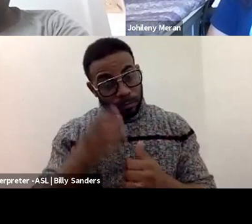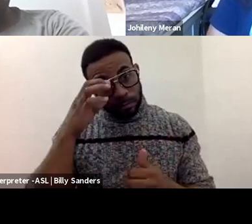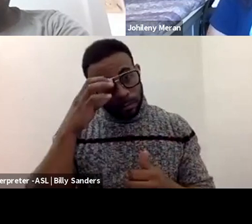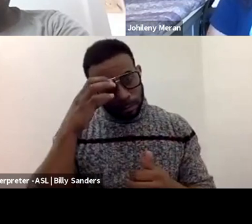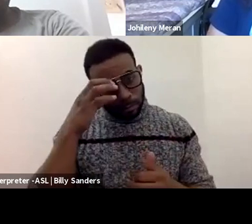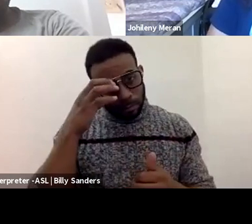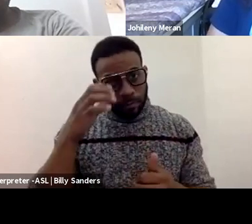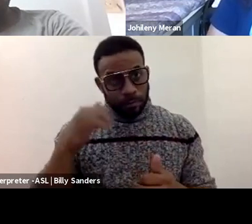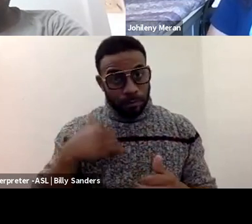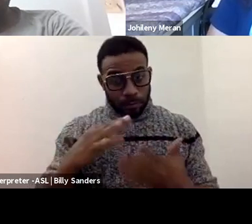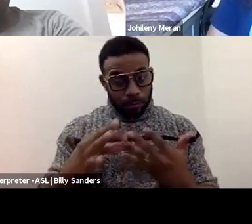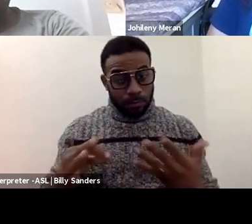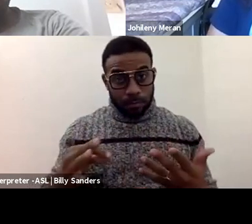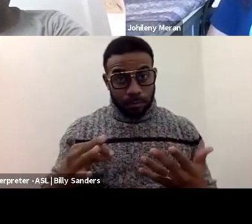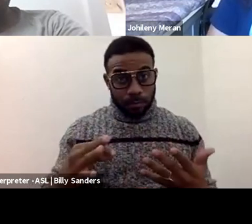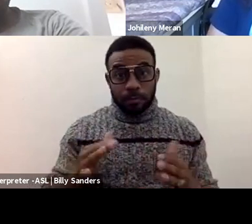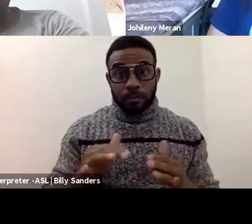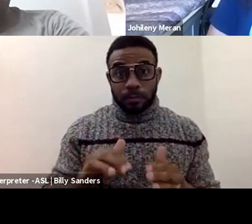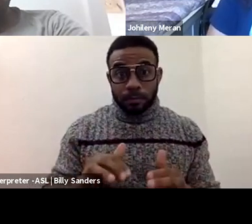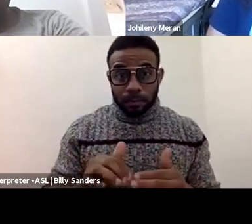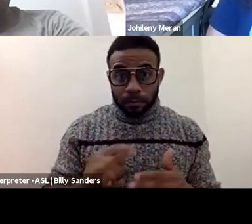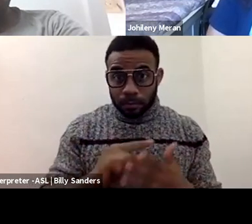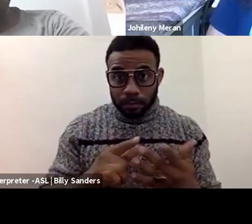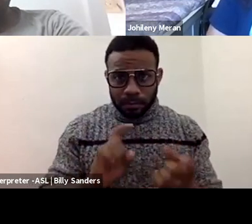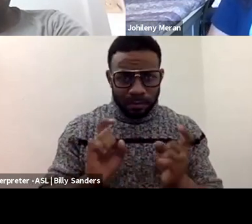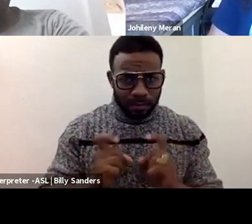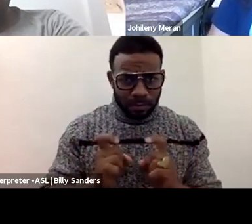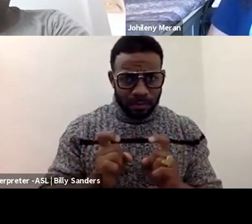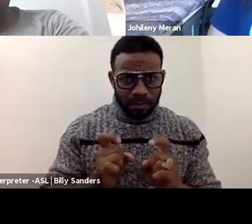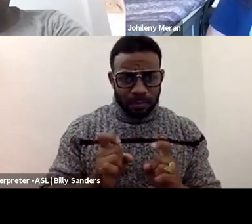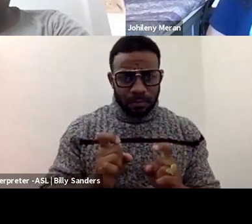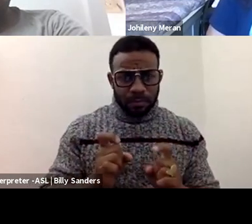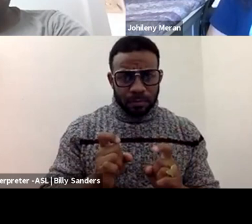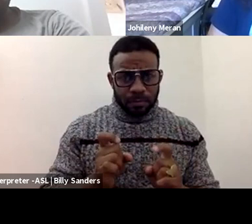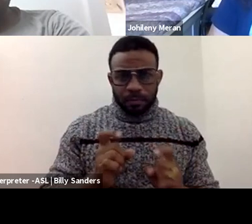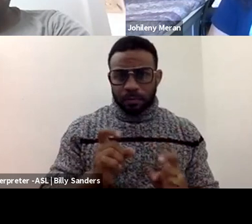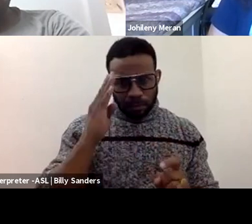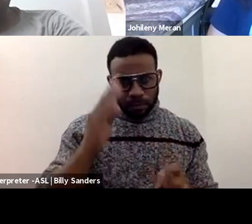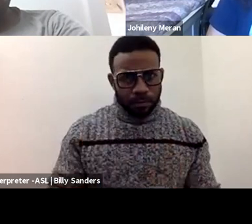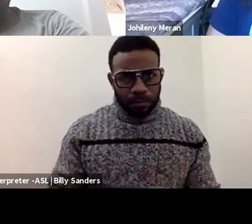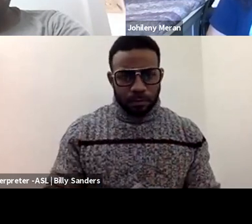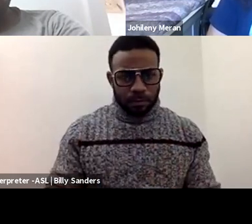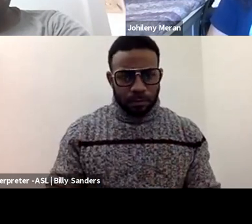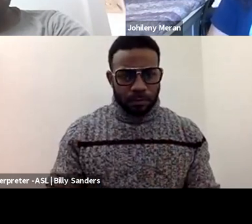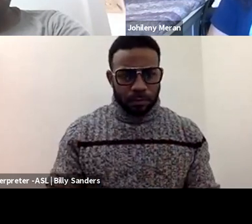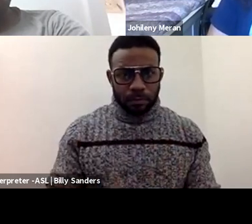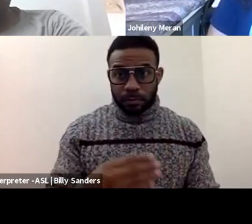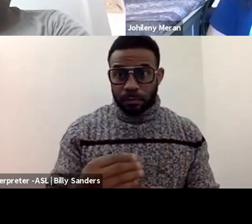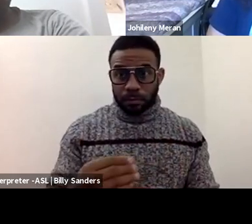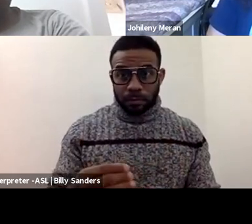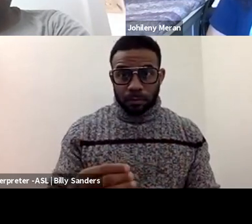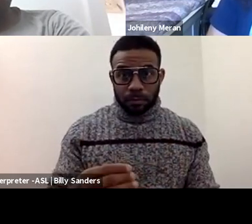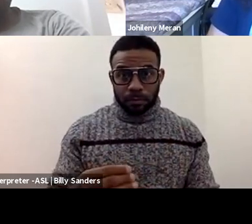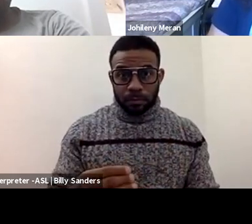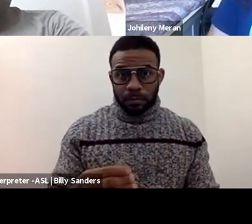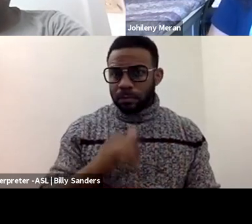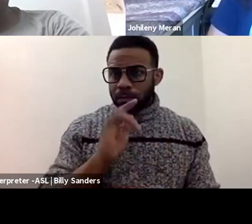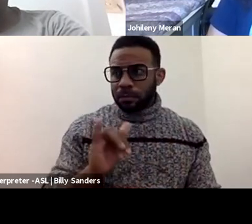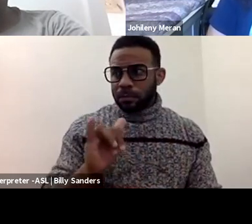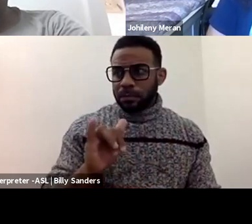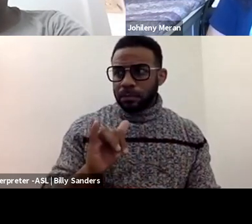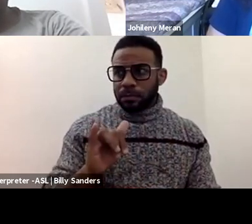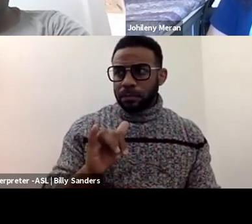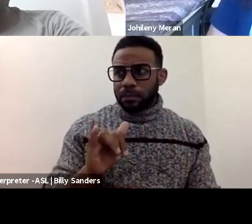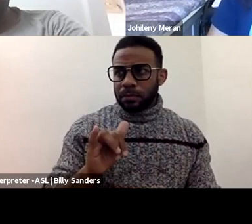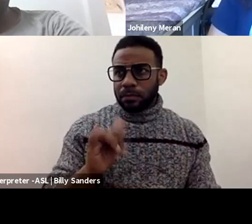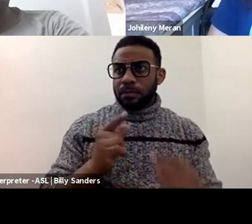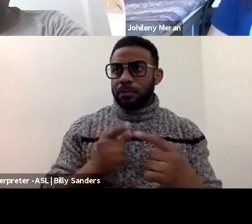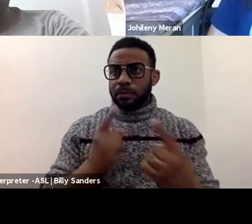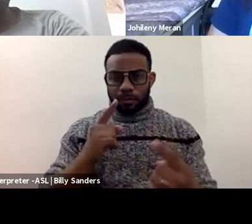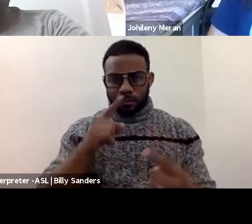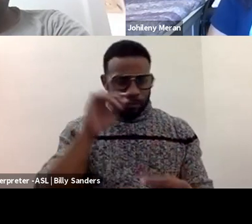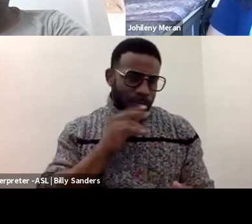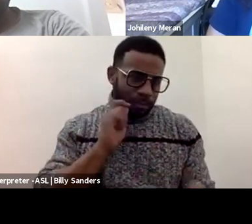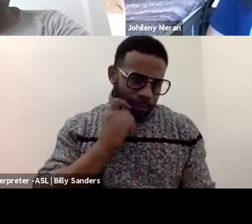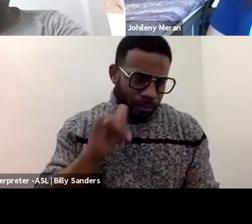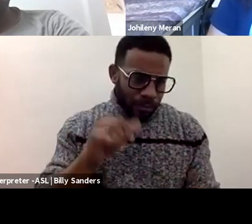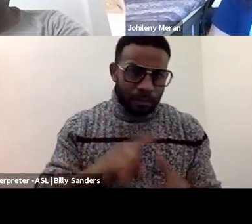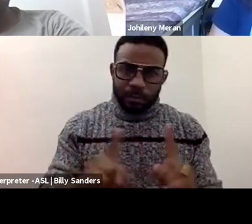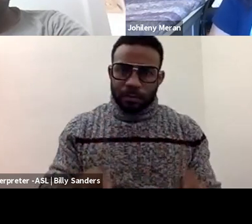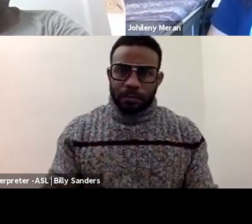I had options, how those things changed contextually. And it is not like racism; anti-blackness is global but